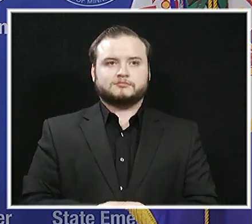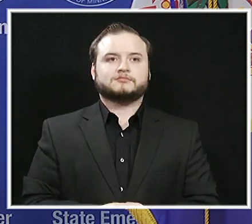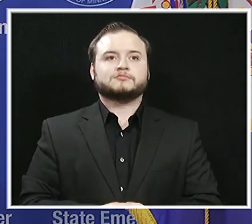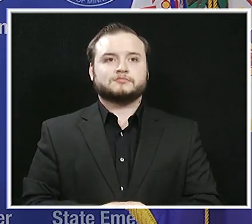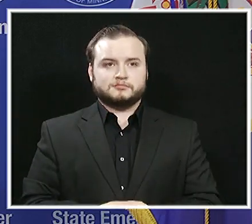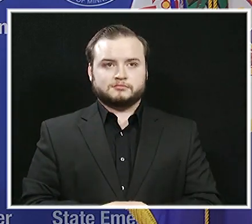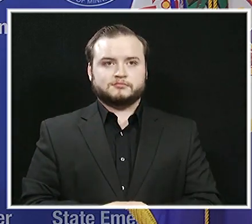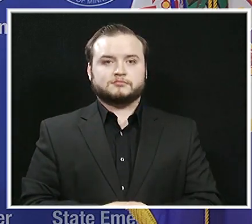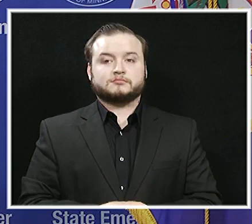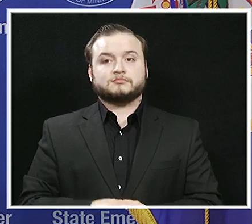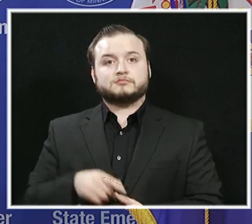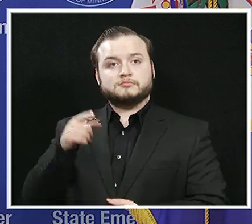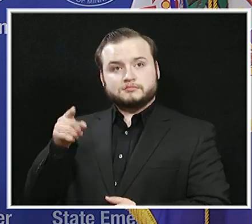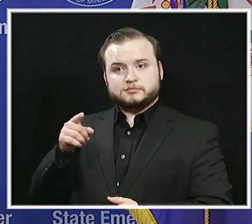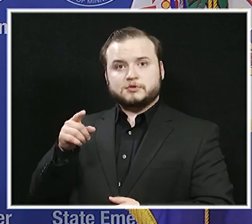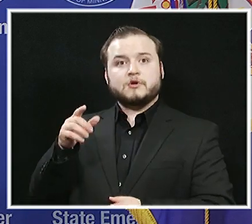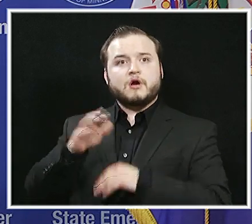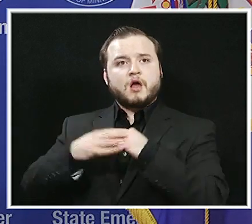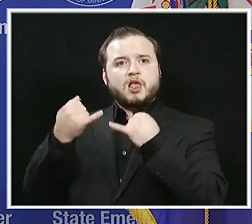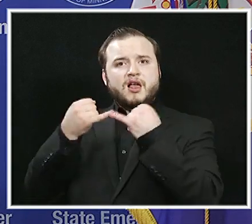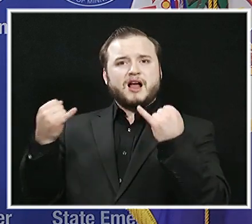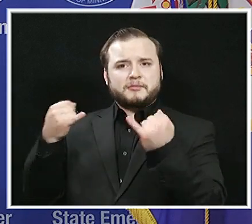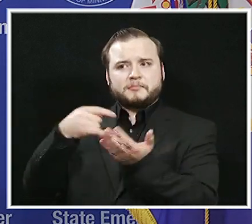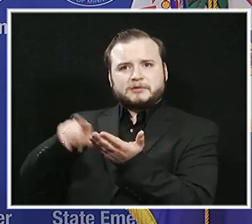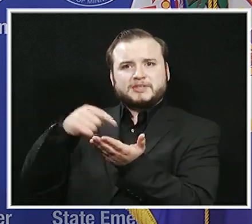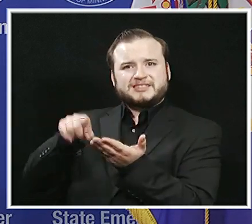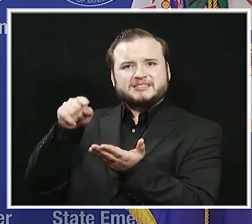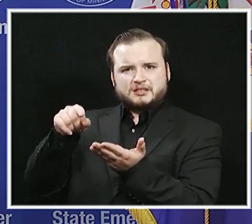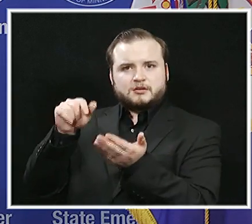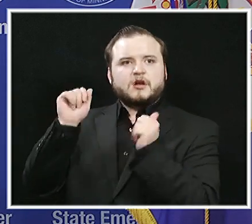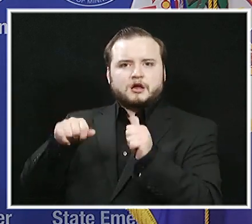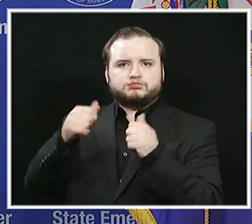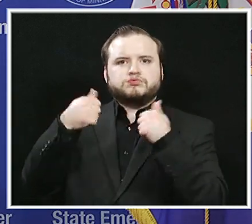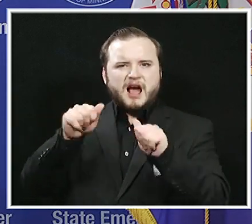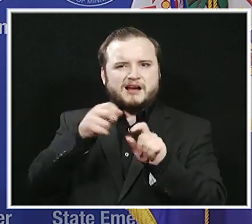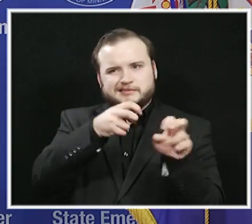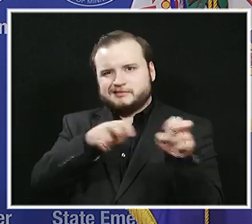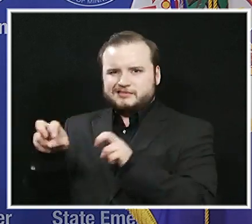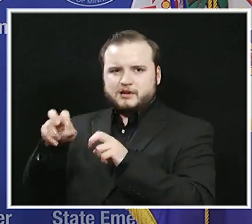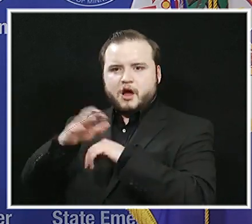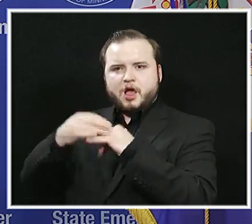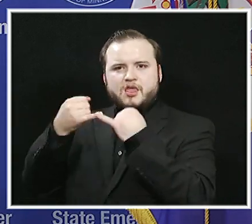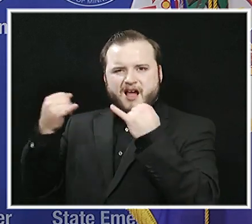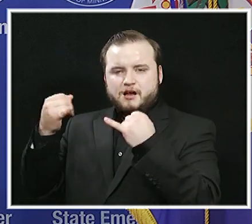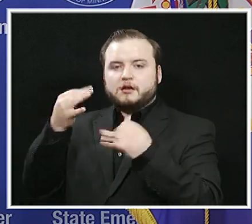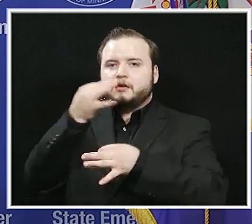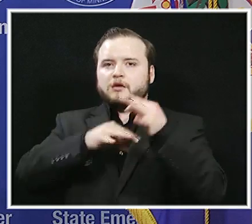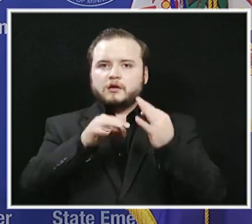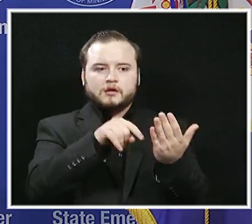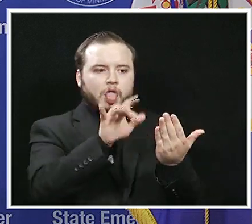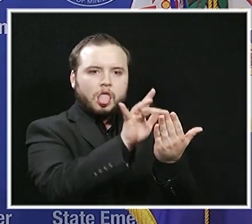we are recommending and we'll bring that up, that everyone do that when they're in settings out in the public. Online payment should be used in